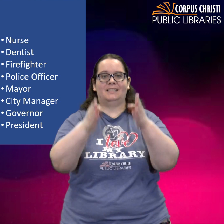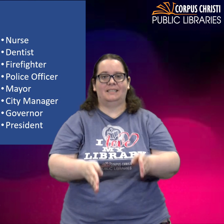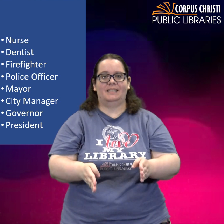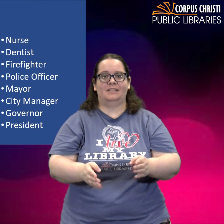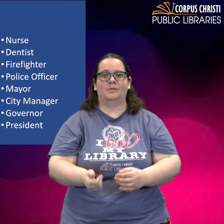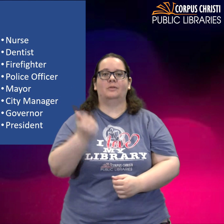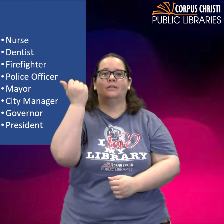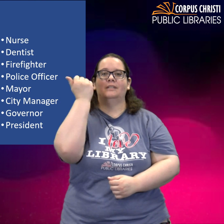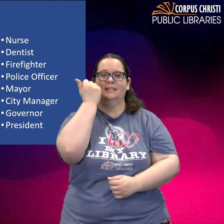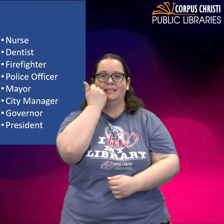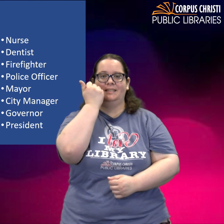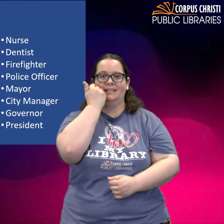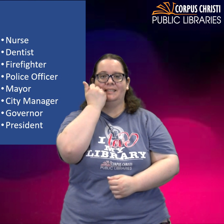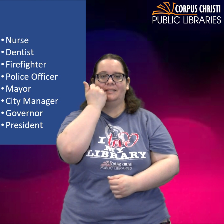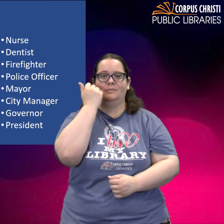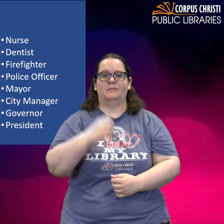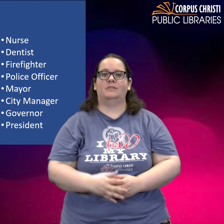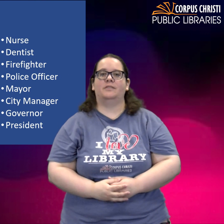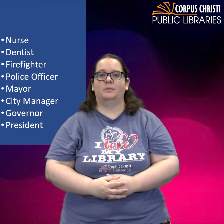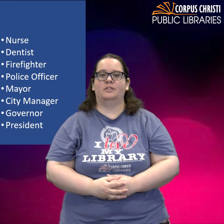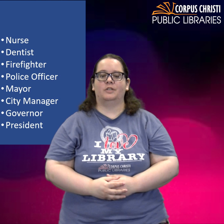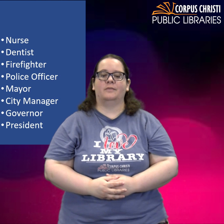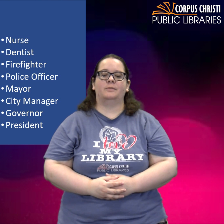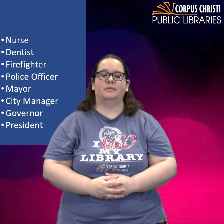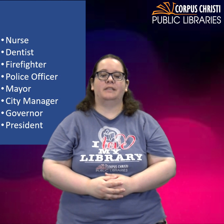dentist or dentist, whichever one you're more comfortable with.